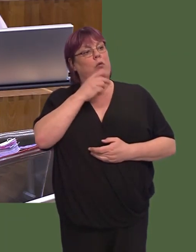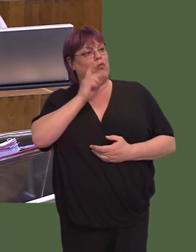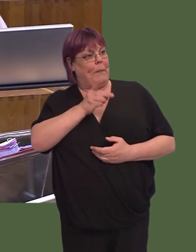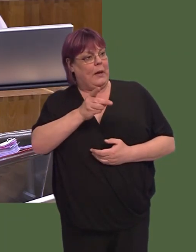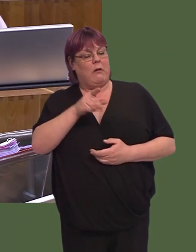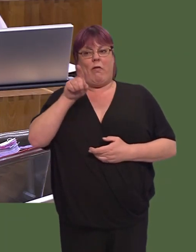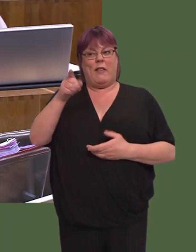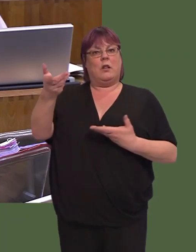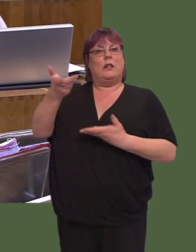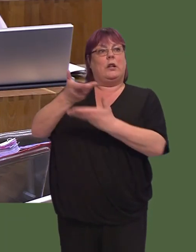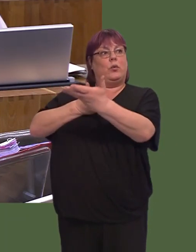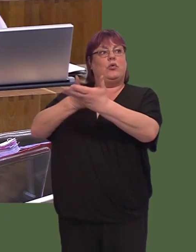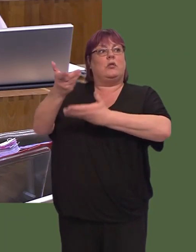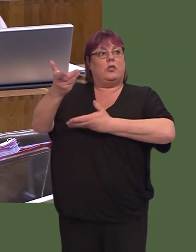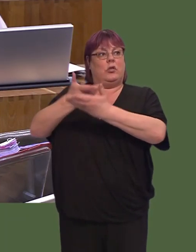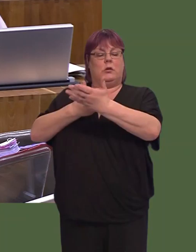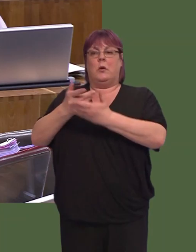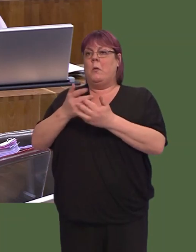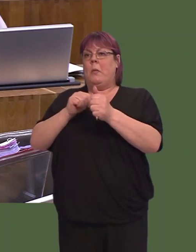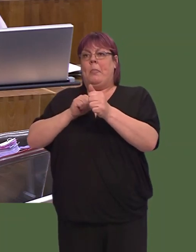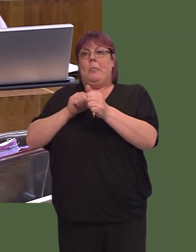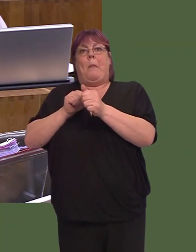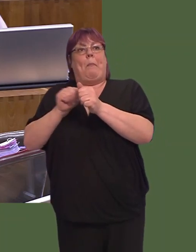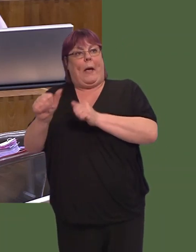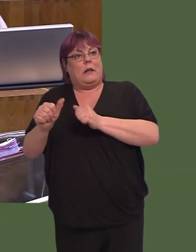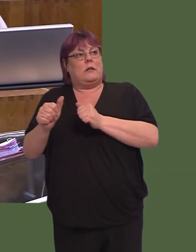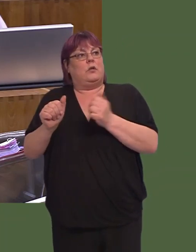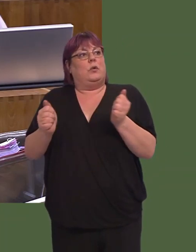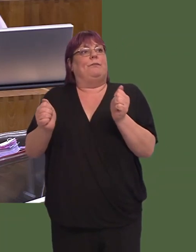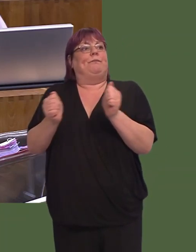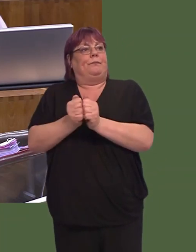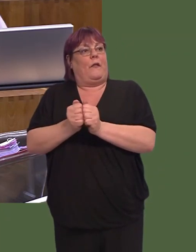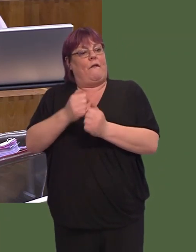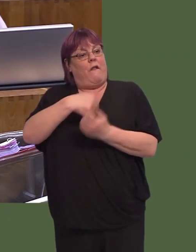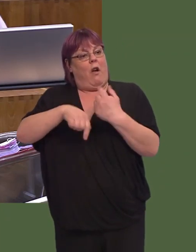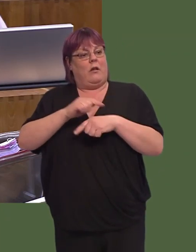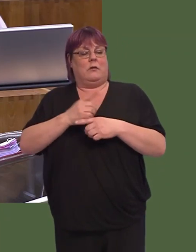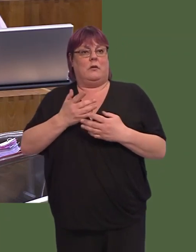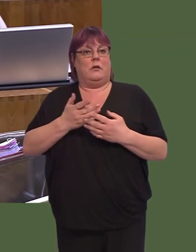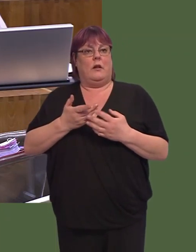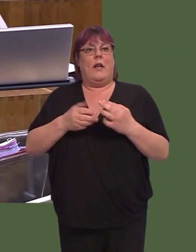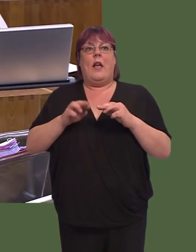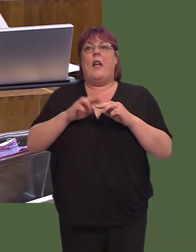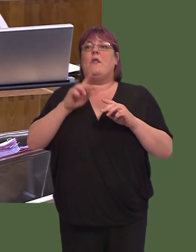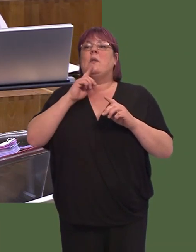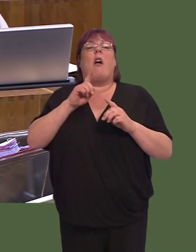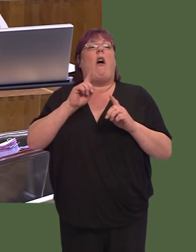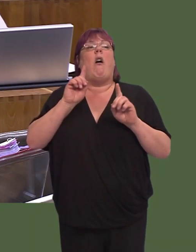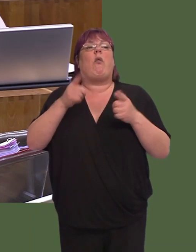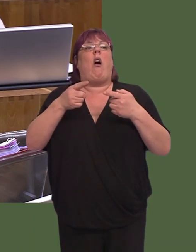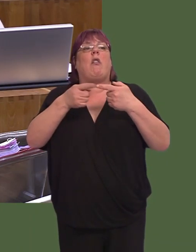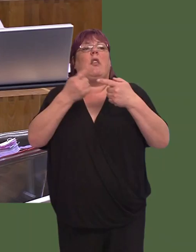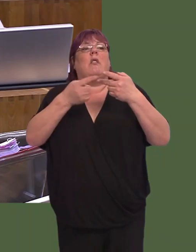It is about getting the best out of the negotiation overall. So, if you rule everything out except the position you start from, that's not a negotiation,